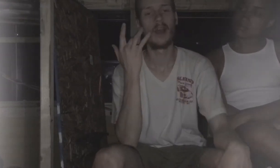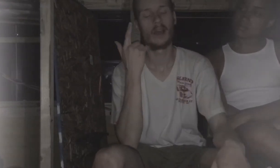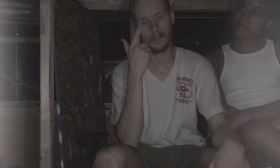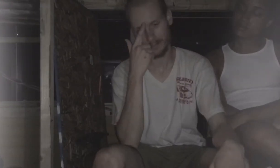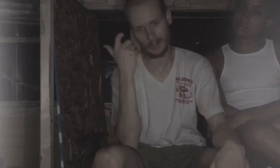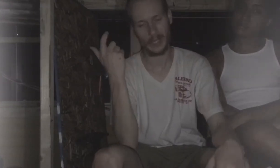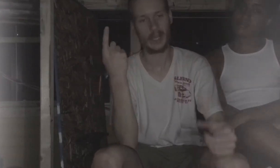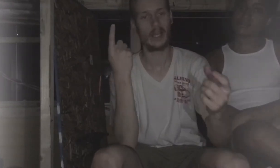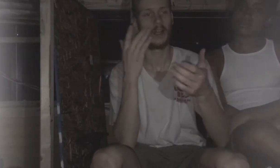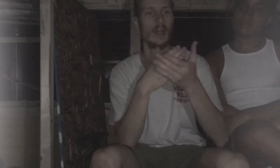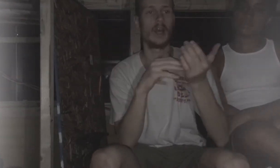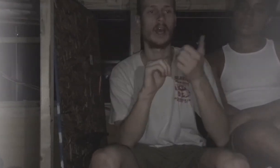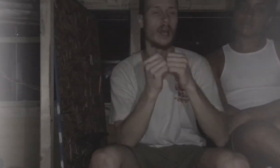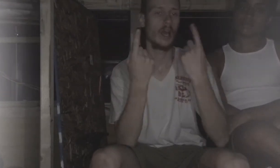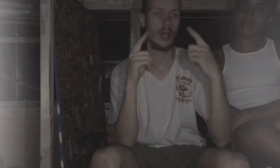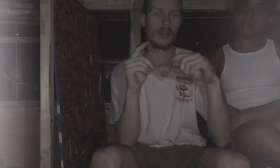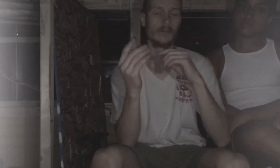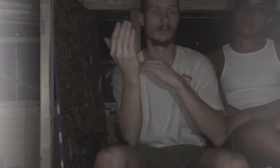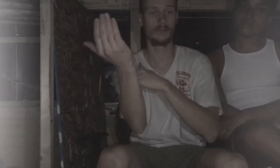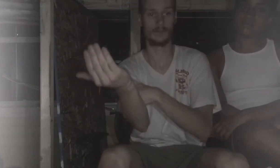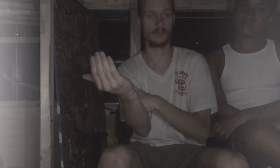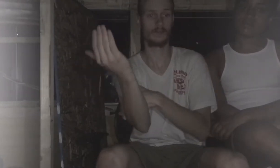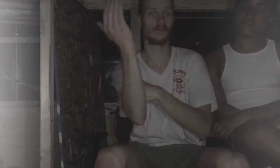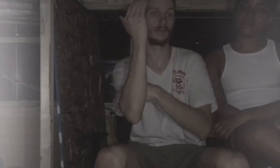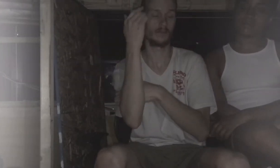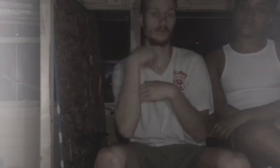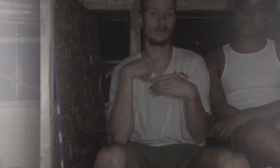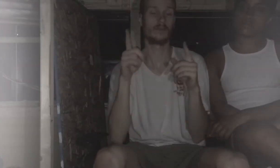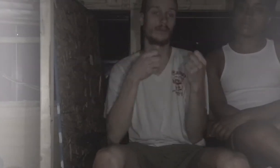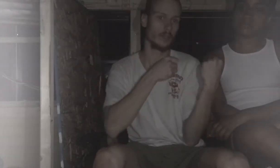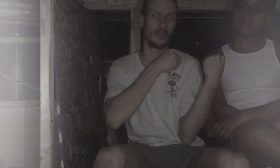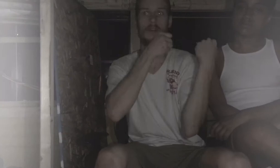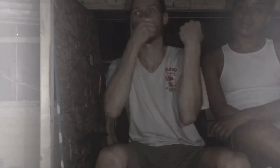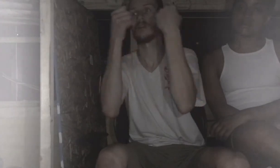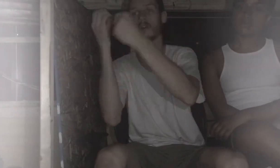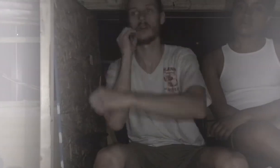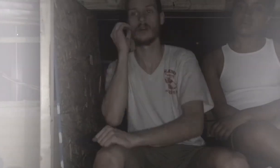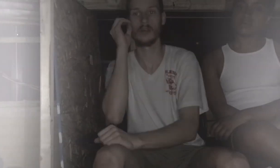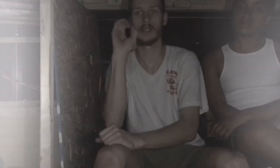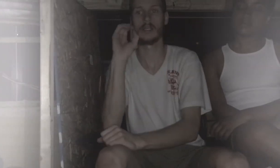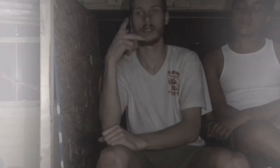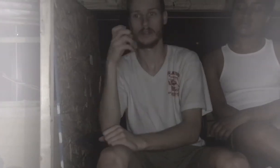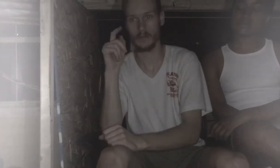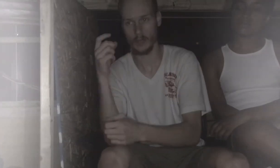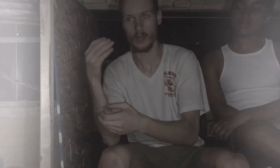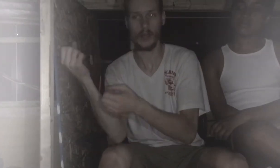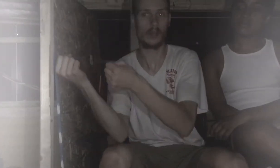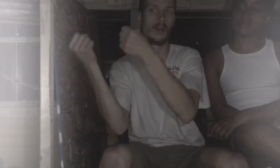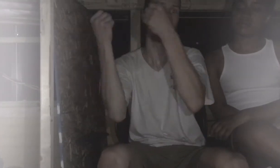Because, some how happened at morning through afternoon, we drove to Home depot and bring material stuff and got damaged